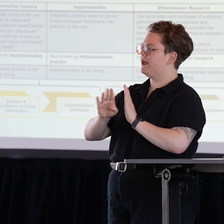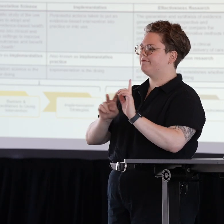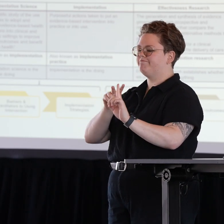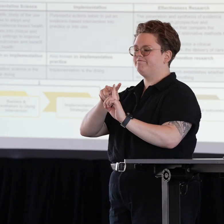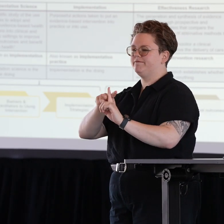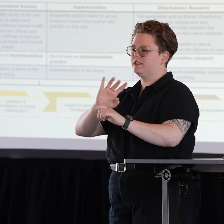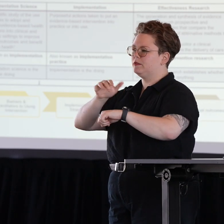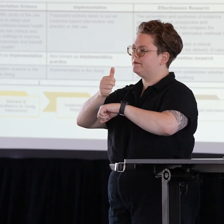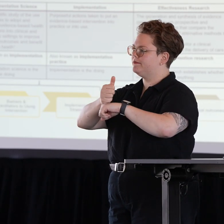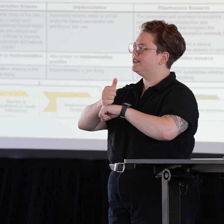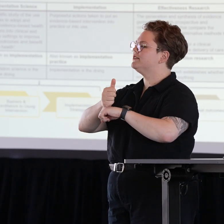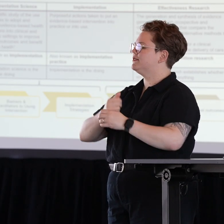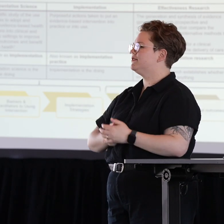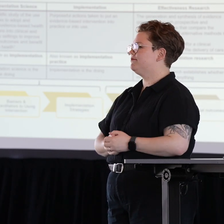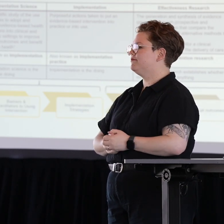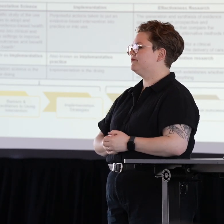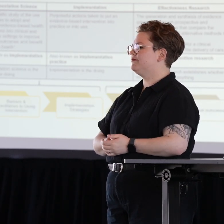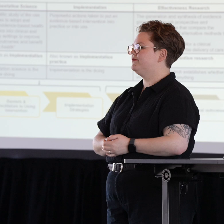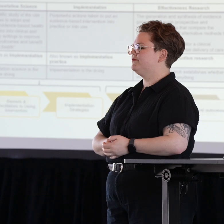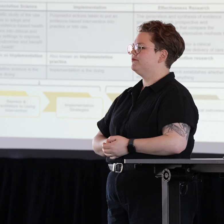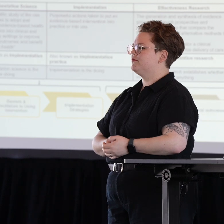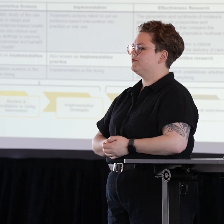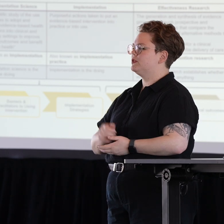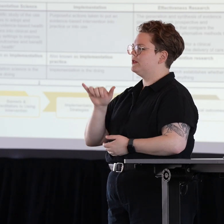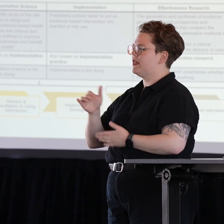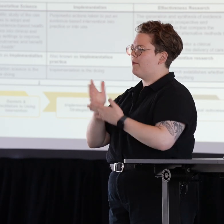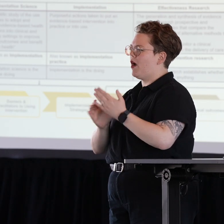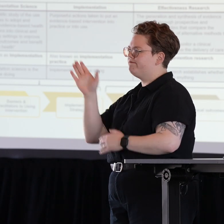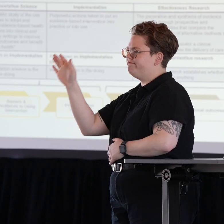that's the evidence side of that evidence to practice gap. From